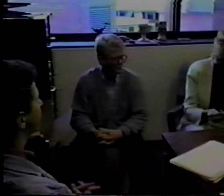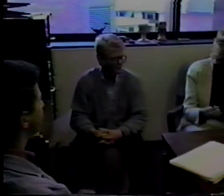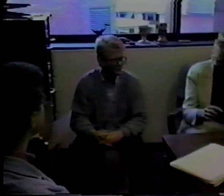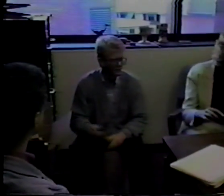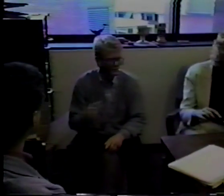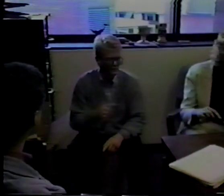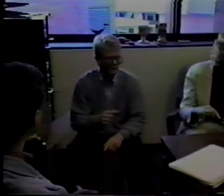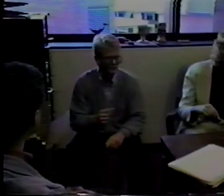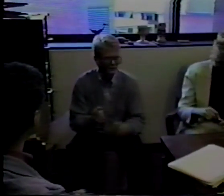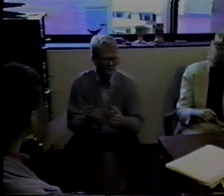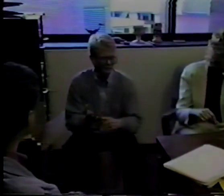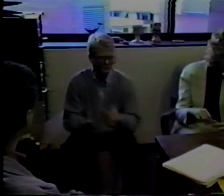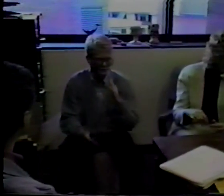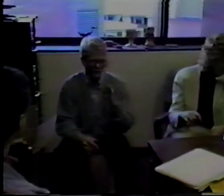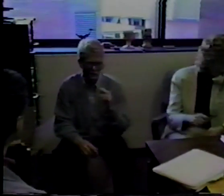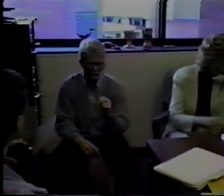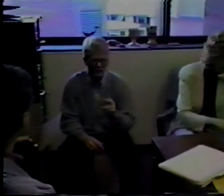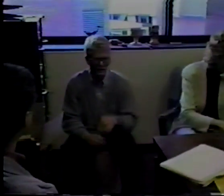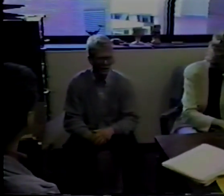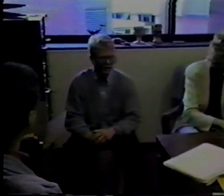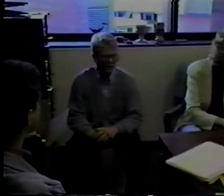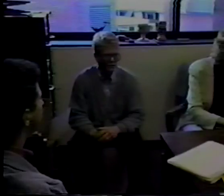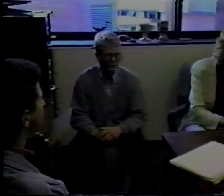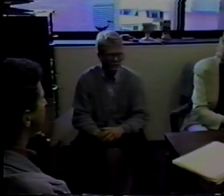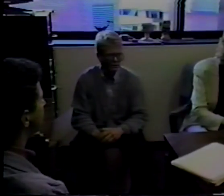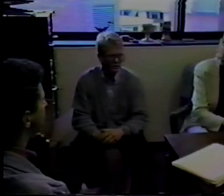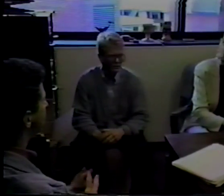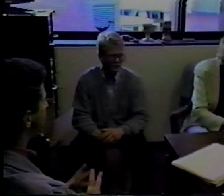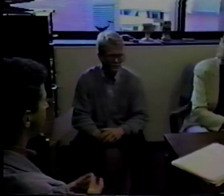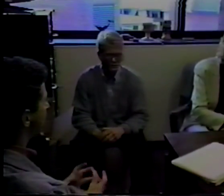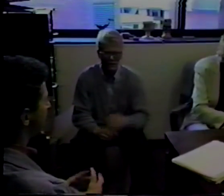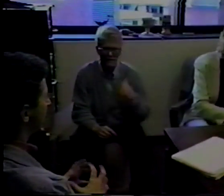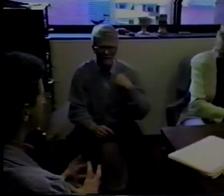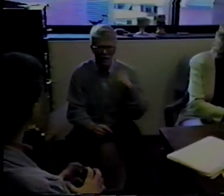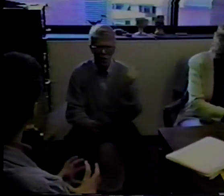know if that happens uh - I've made another arrangement.